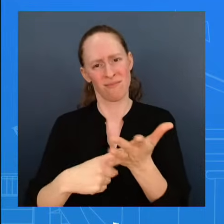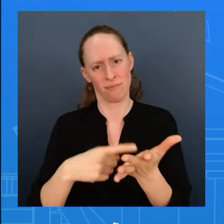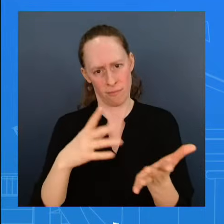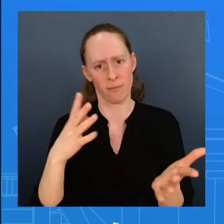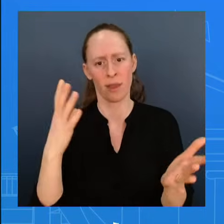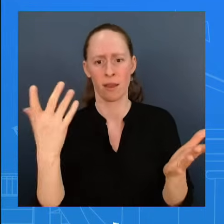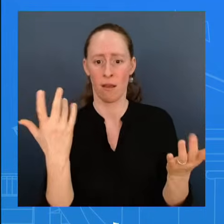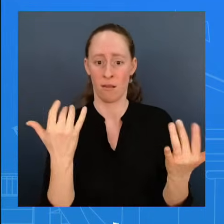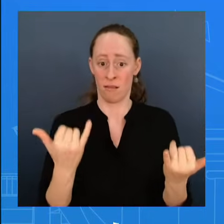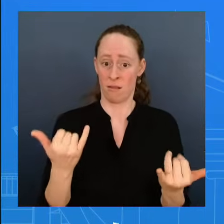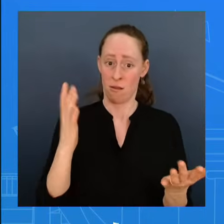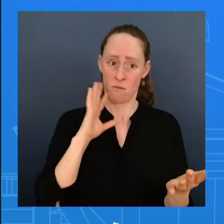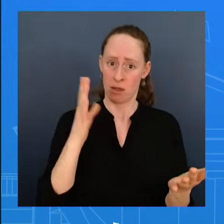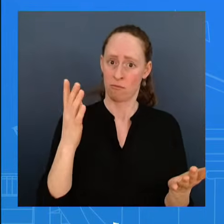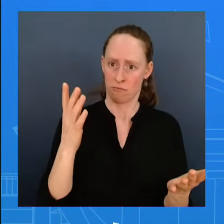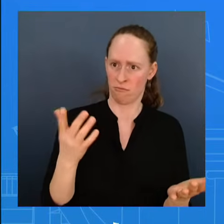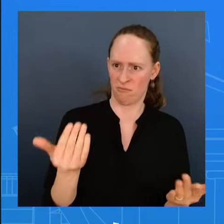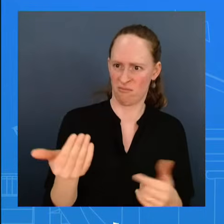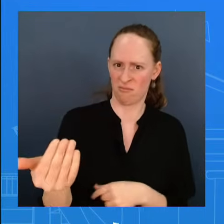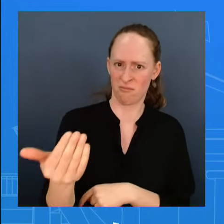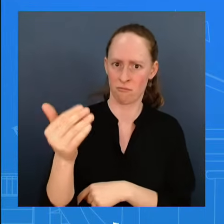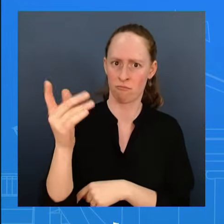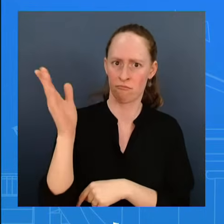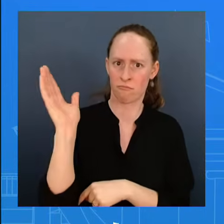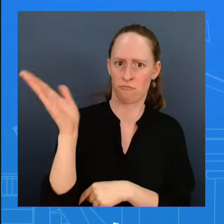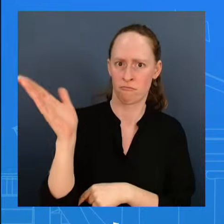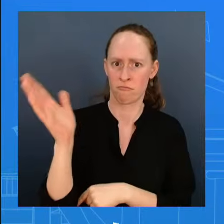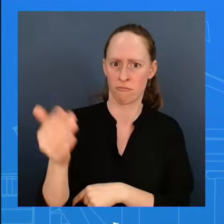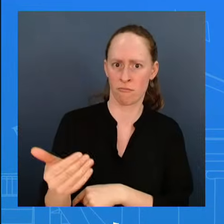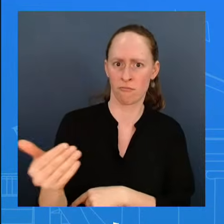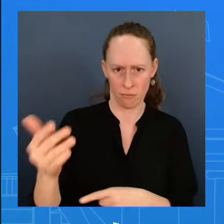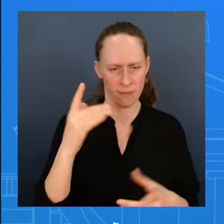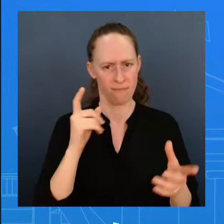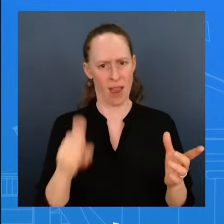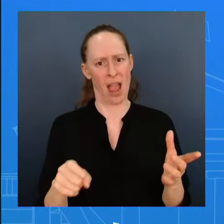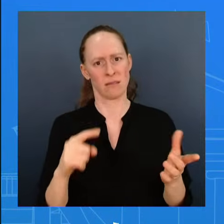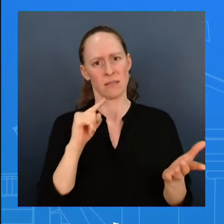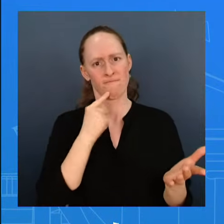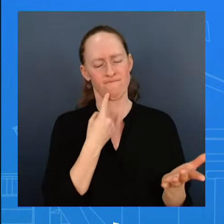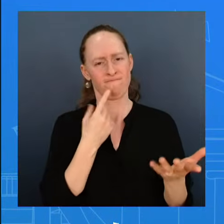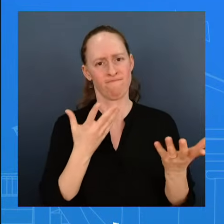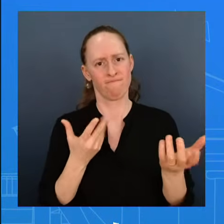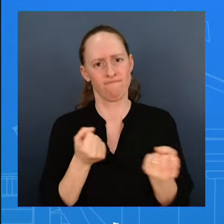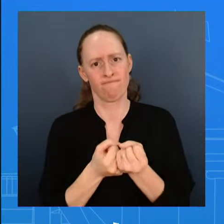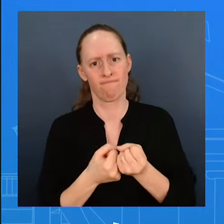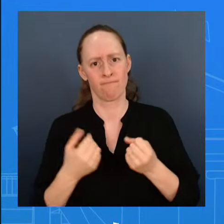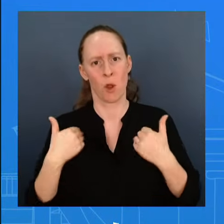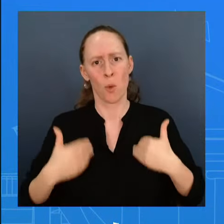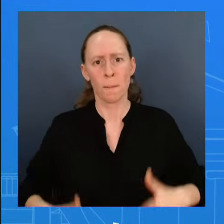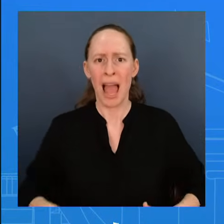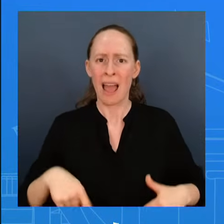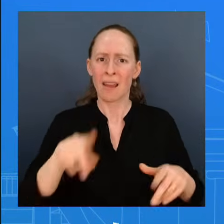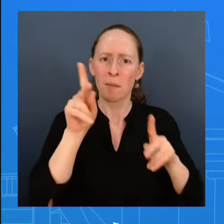where he's going to be talking about the humanitarian aid that we've been able to get into -- get into Gaza for the people of Gaza,